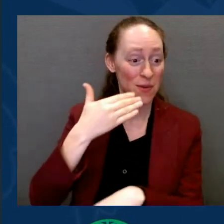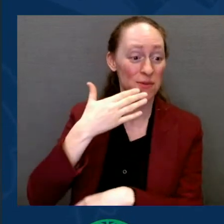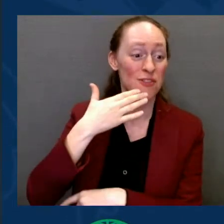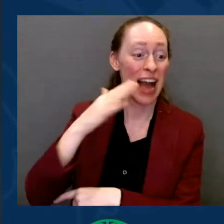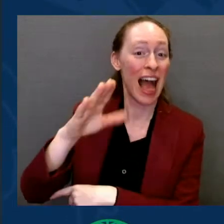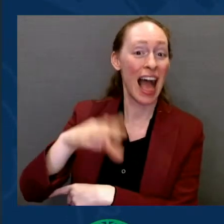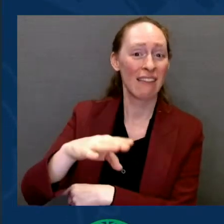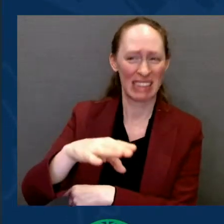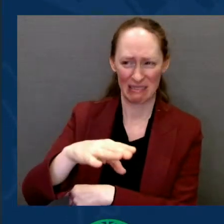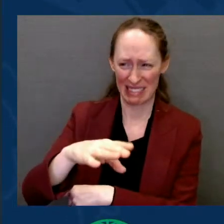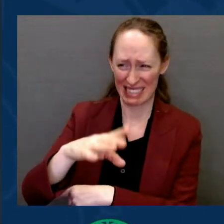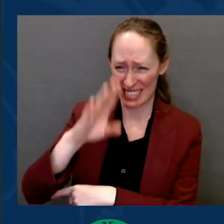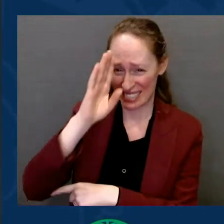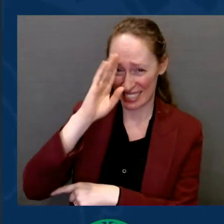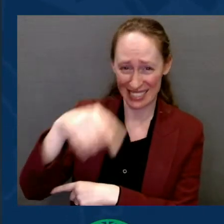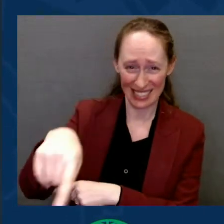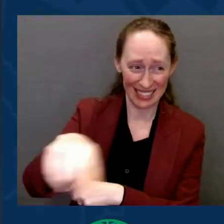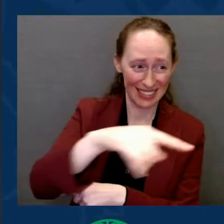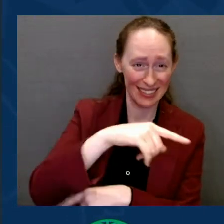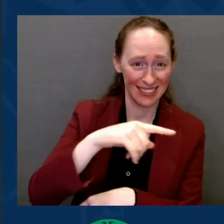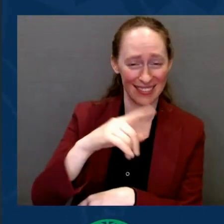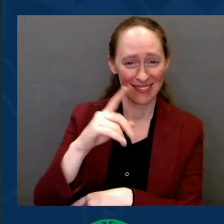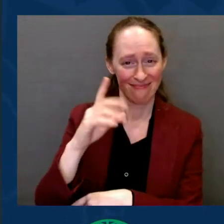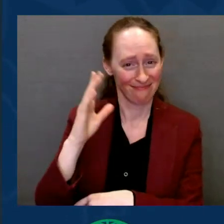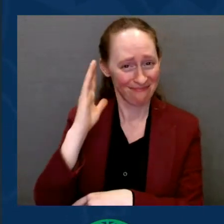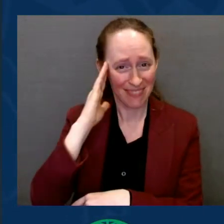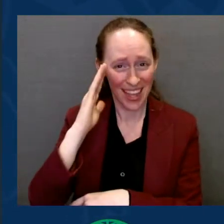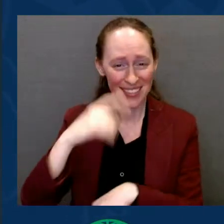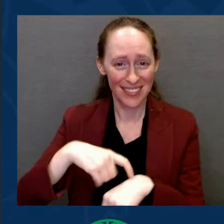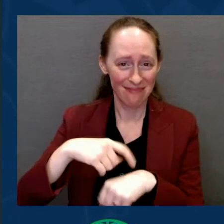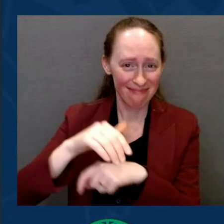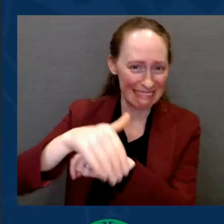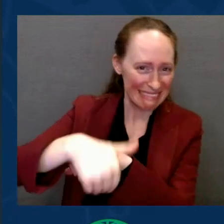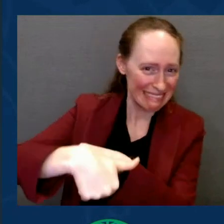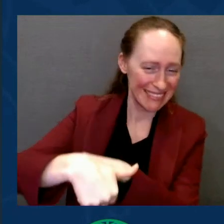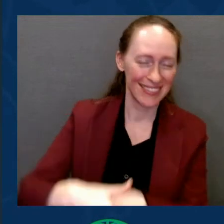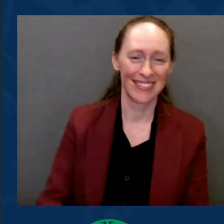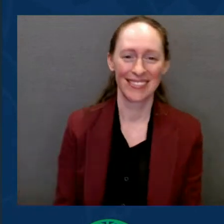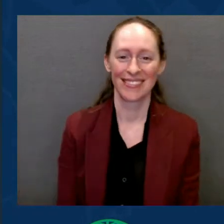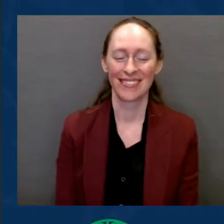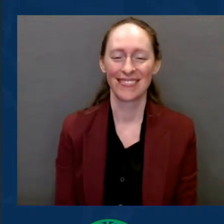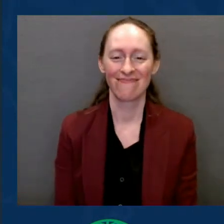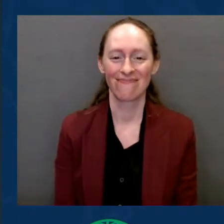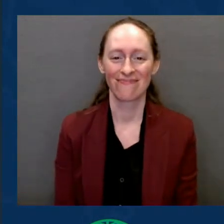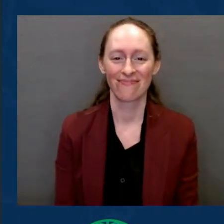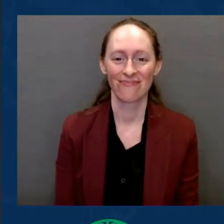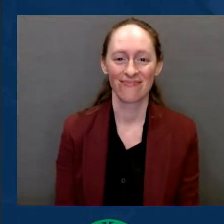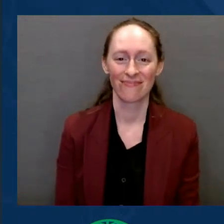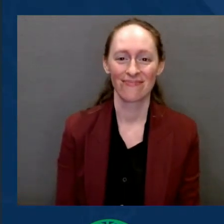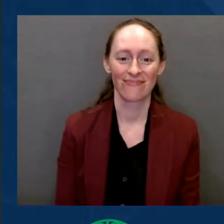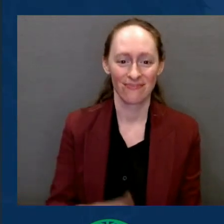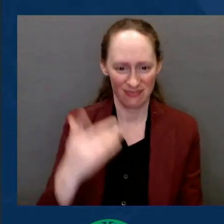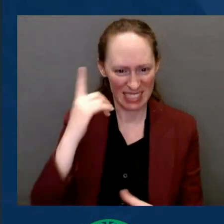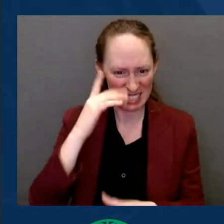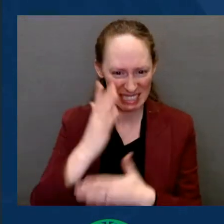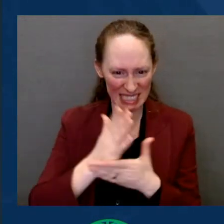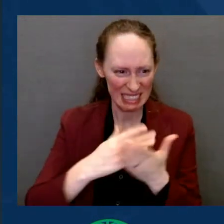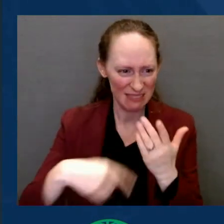I understand several flights had to leave, and I'm surprised you all didn't use that excuse. I'm on- -- I'm only kidding.